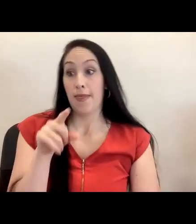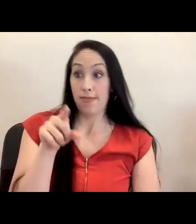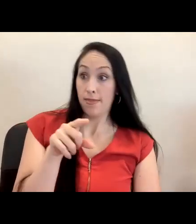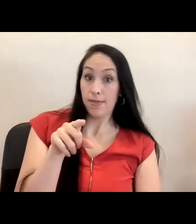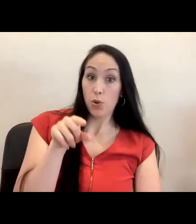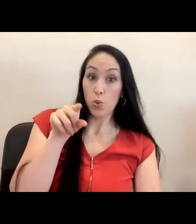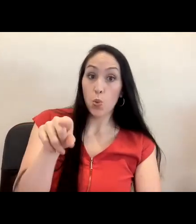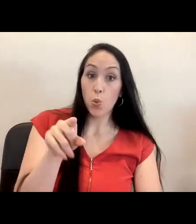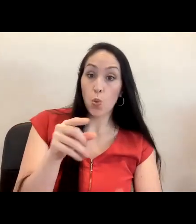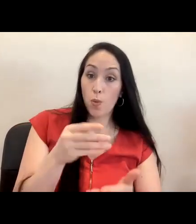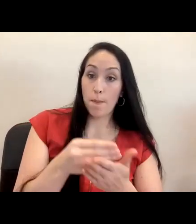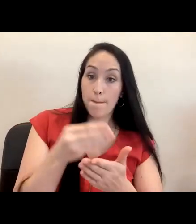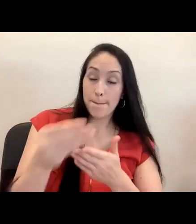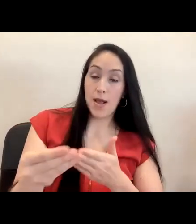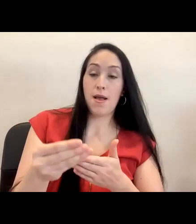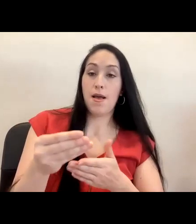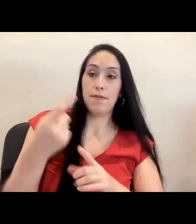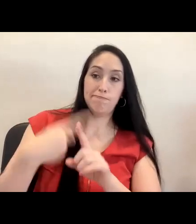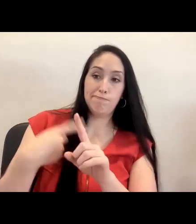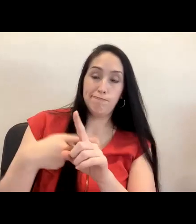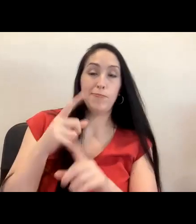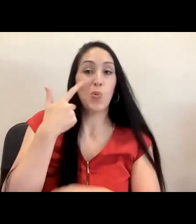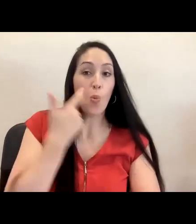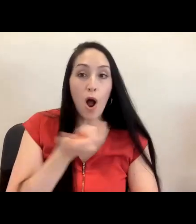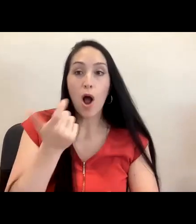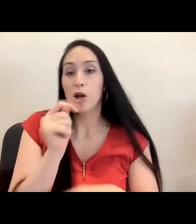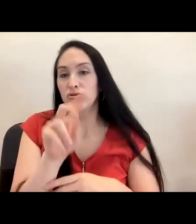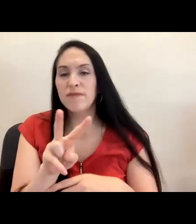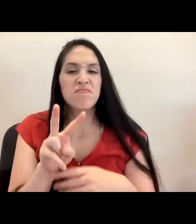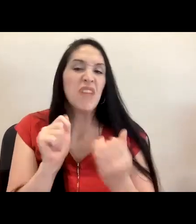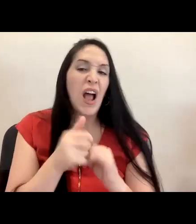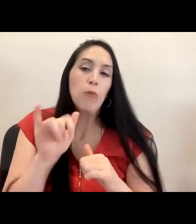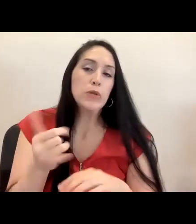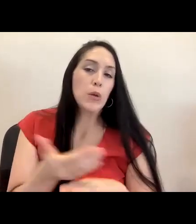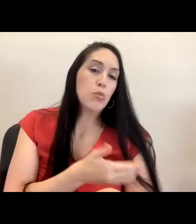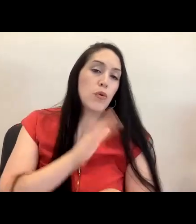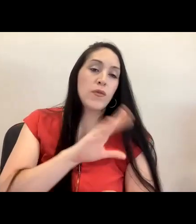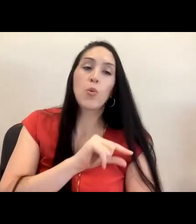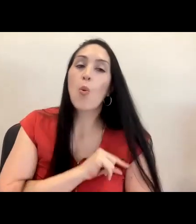individual help improve their quality of life? 11:26:48 Maybe it's expanding their horizons